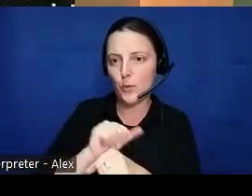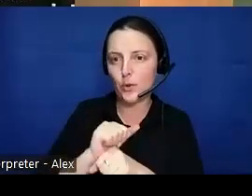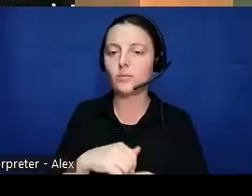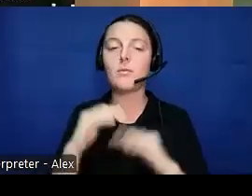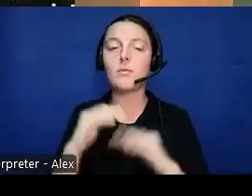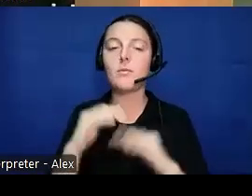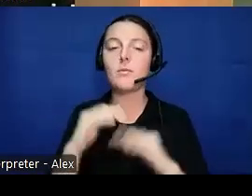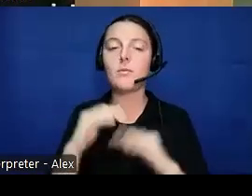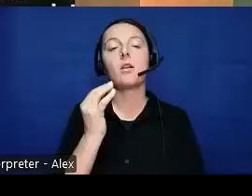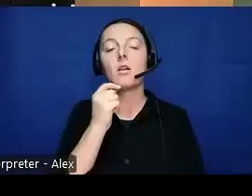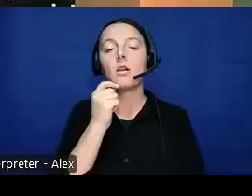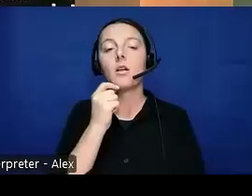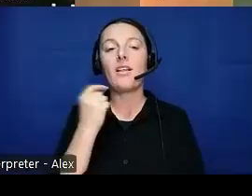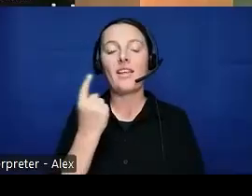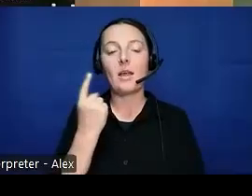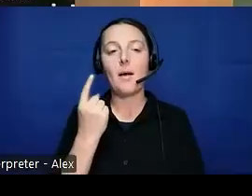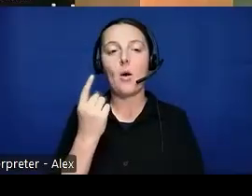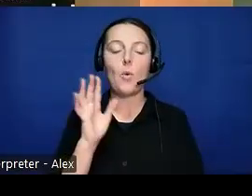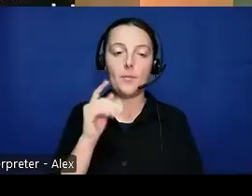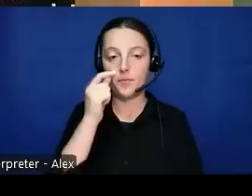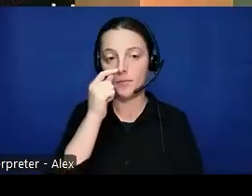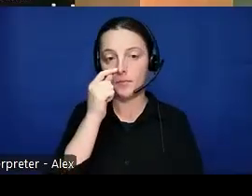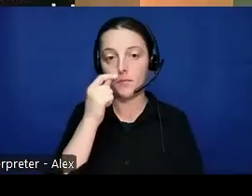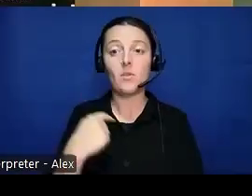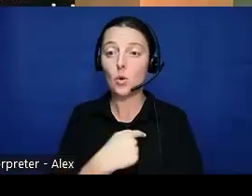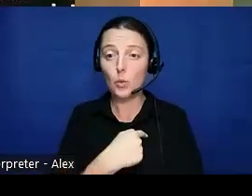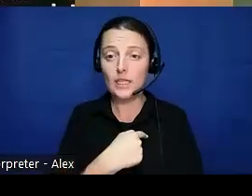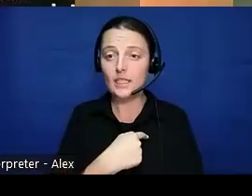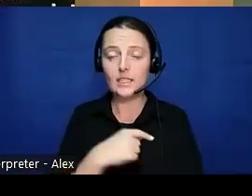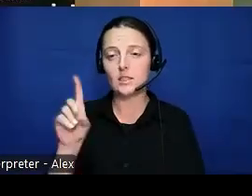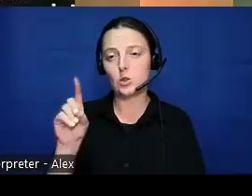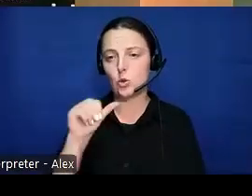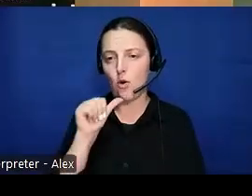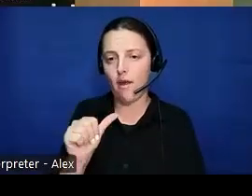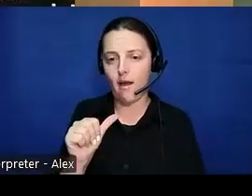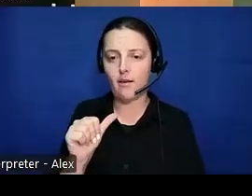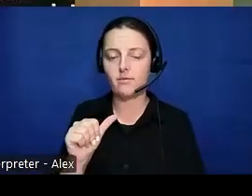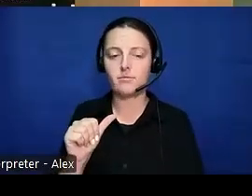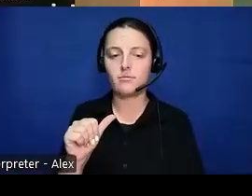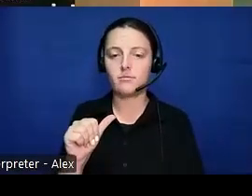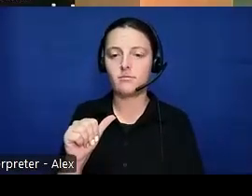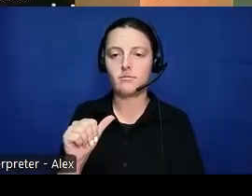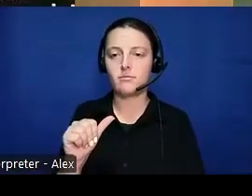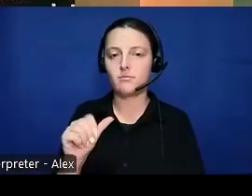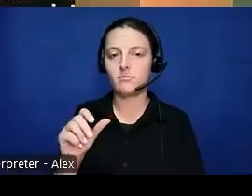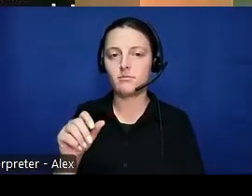uh you know we in fact do not prescribe of course the majority of anti-depressant medications and